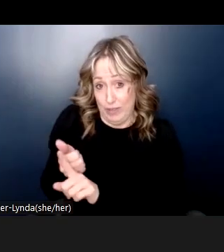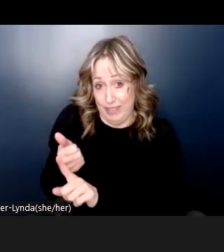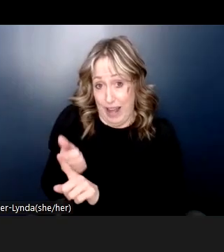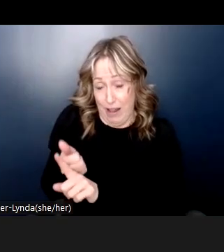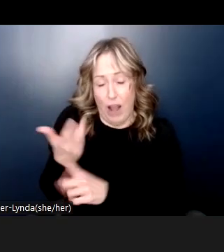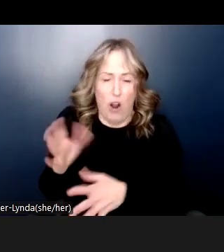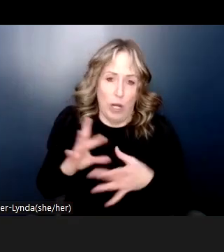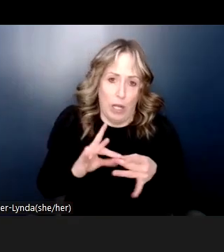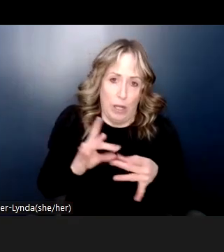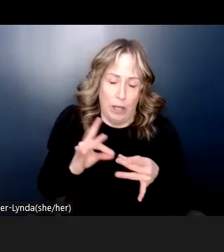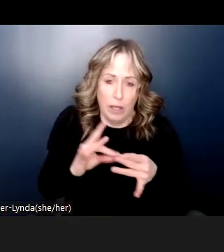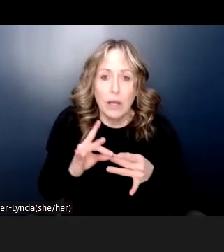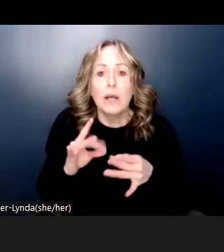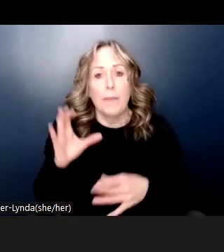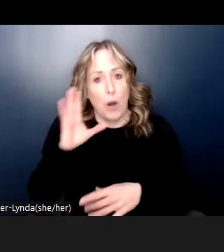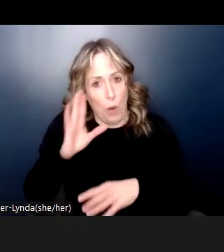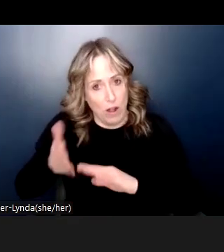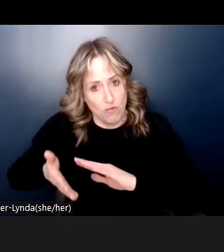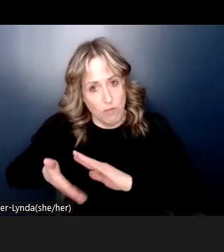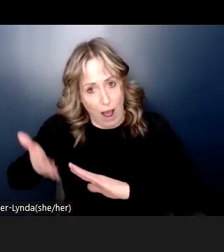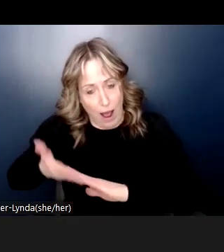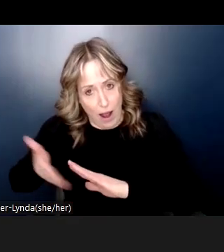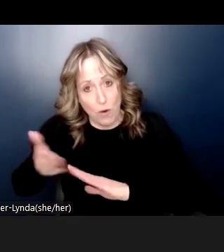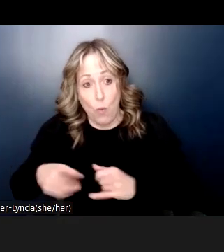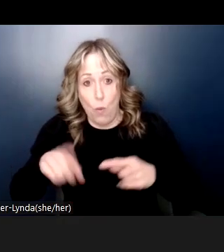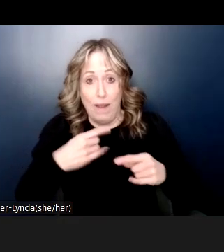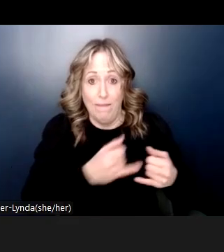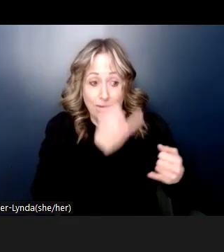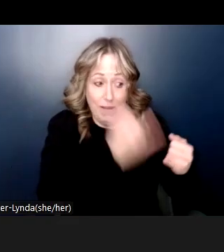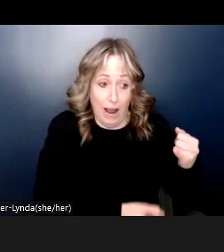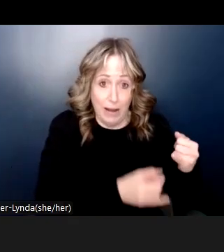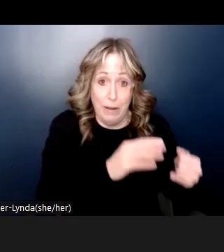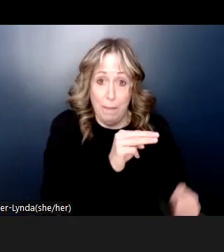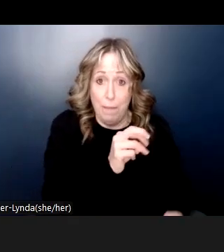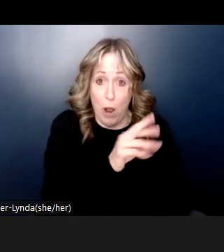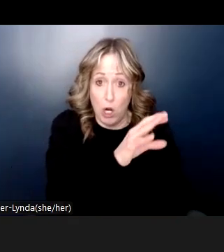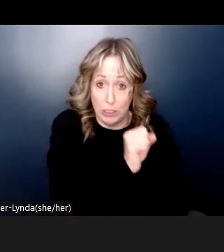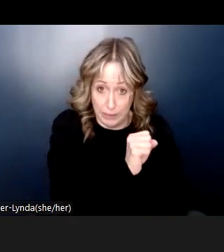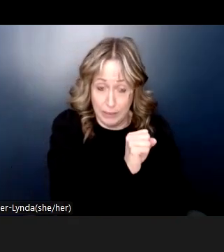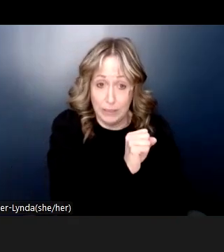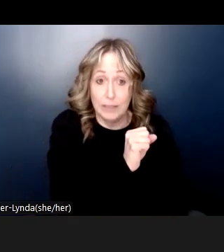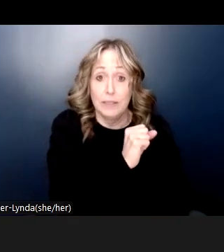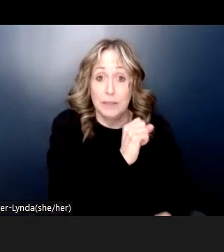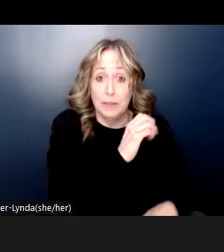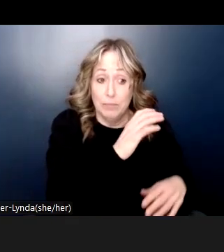the CIW will run once the final Ma cycle is complete and it will open on Friday for departments.